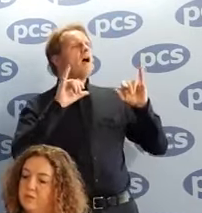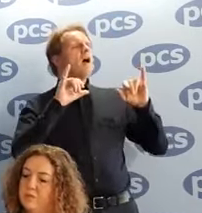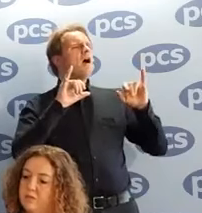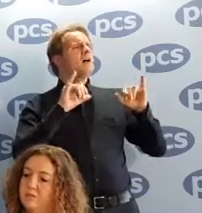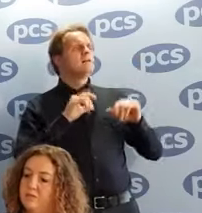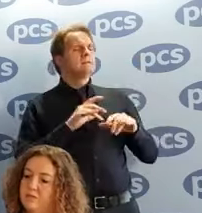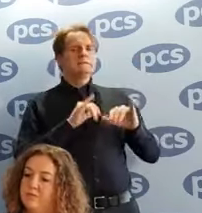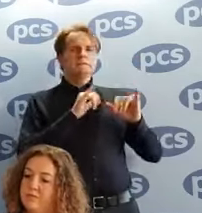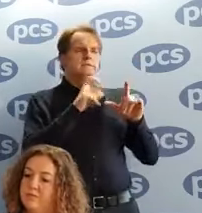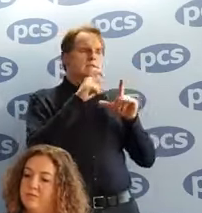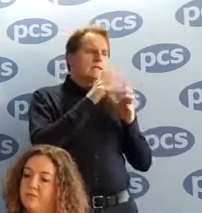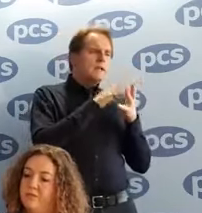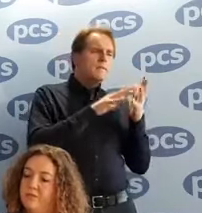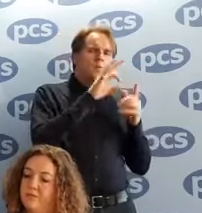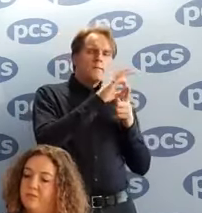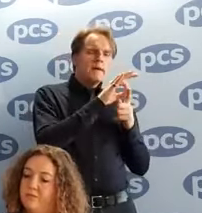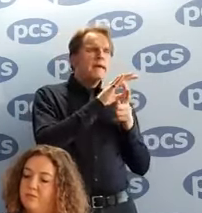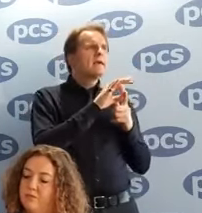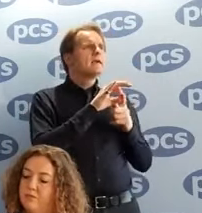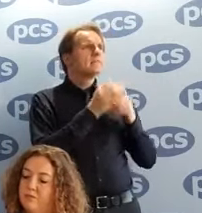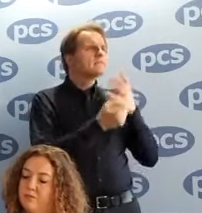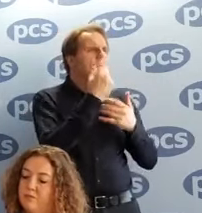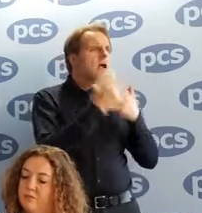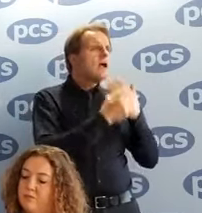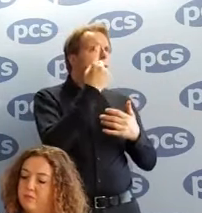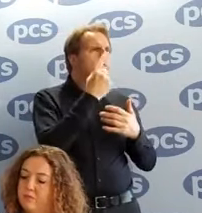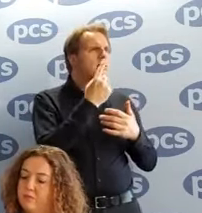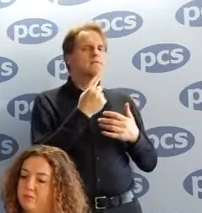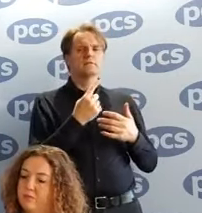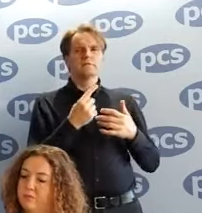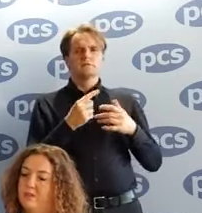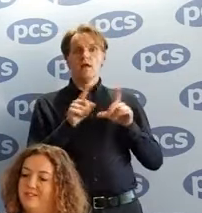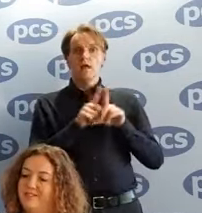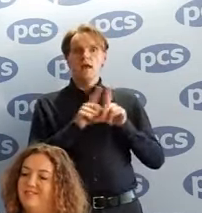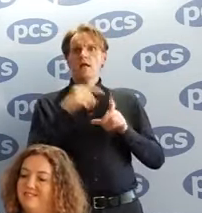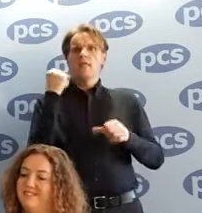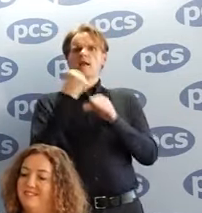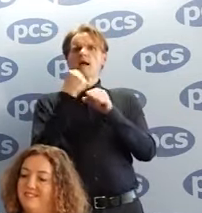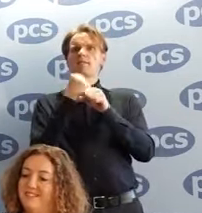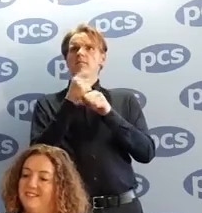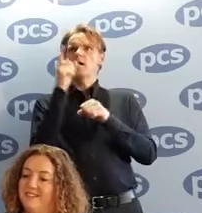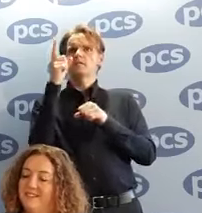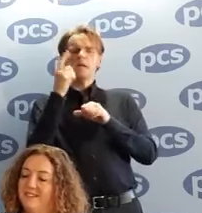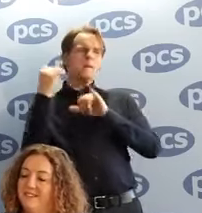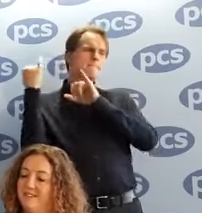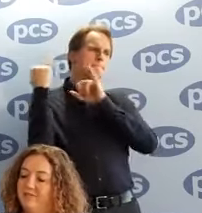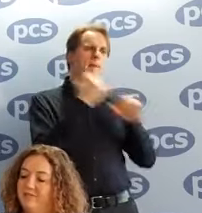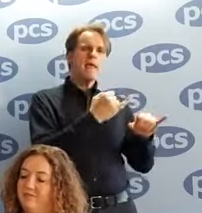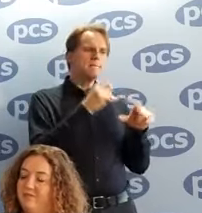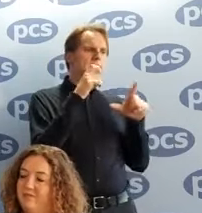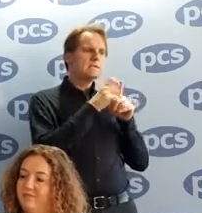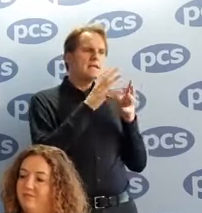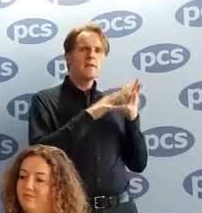the DWP, when when they see that our members were blamed for the Windrush scandal - a political disgrace of this government they tried to blame on civil